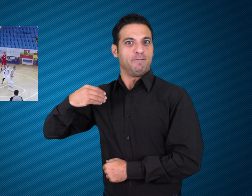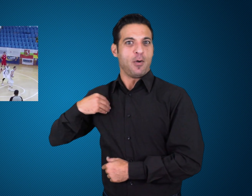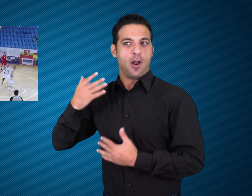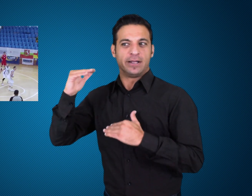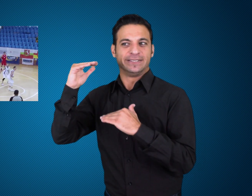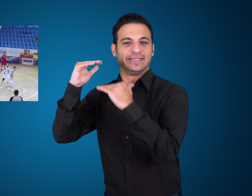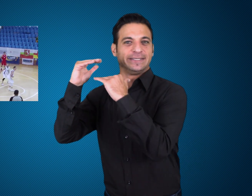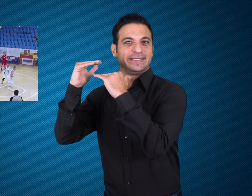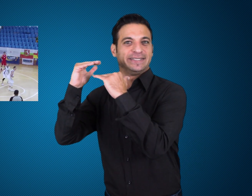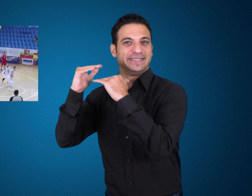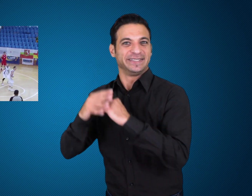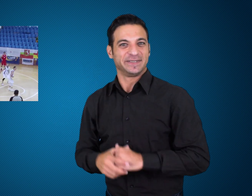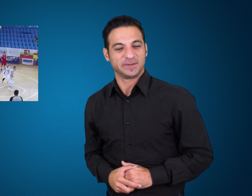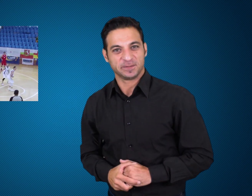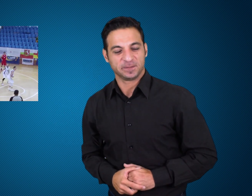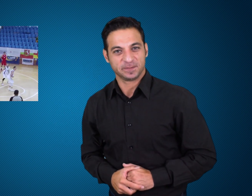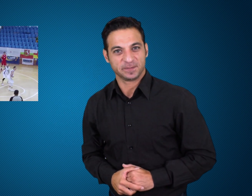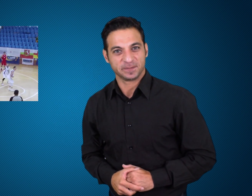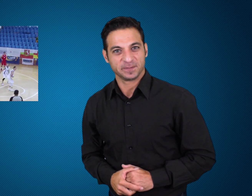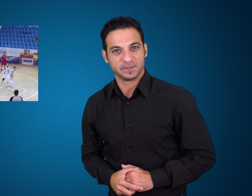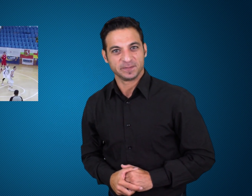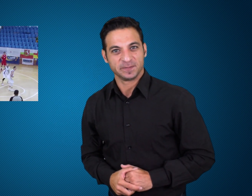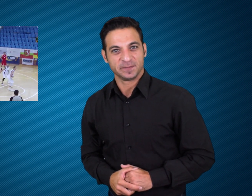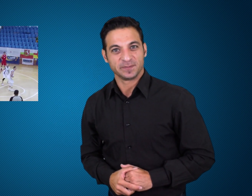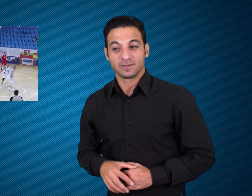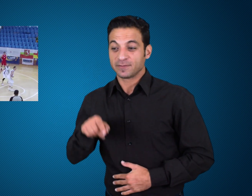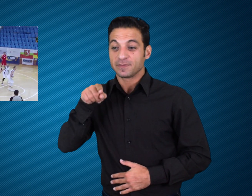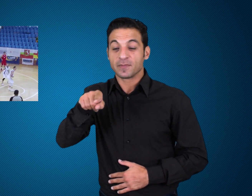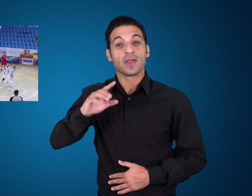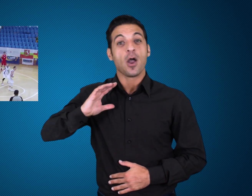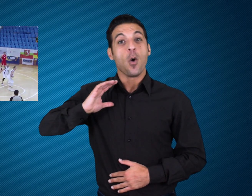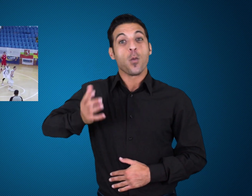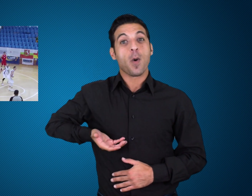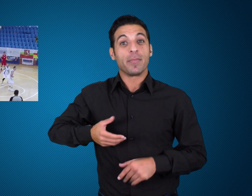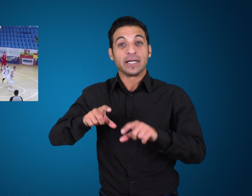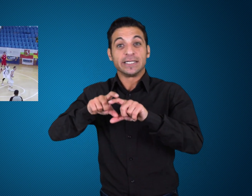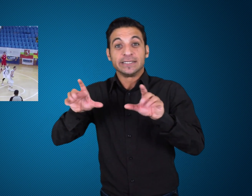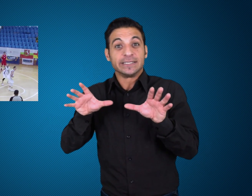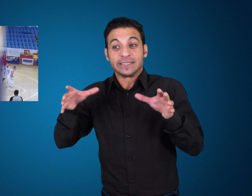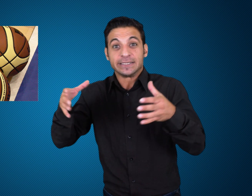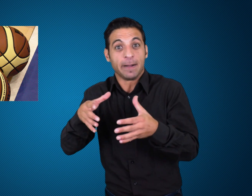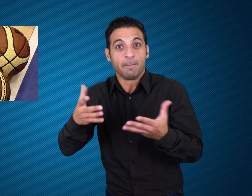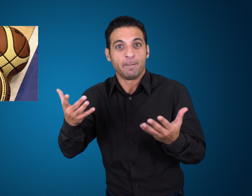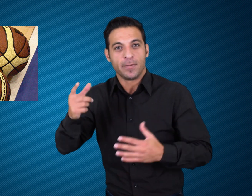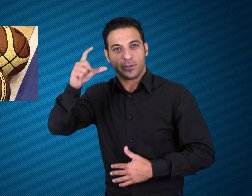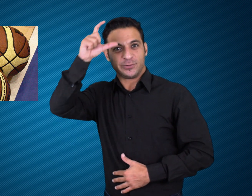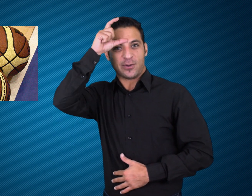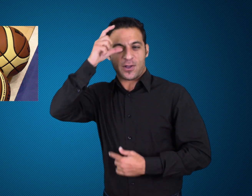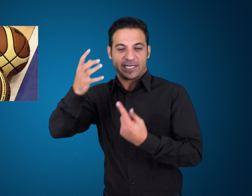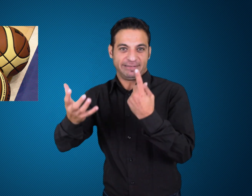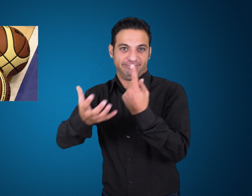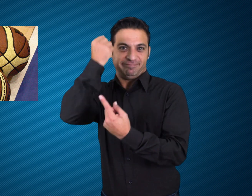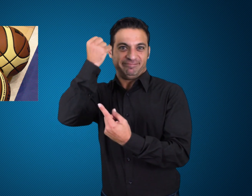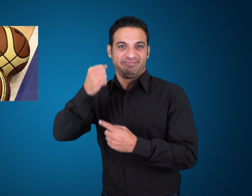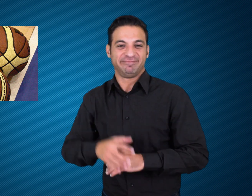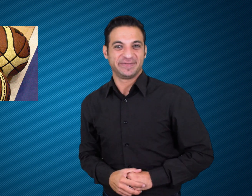third. For the womens team - Turkey won it all, Lithuania grabbed silver,